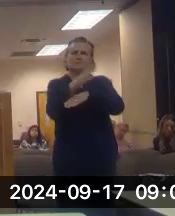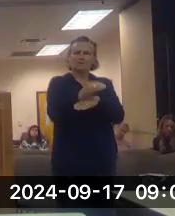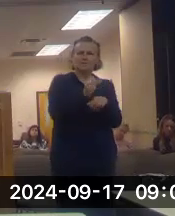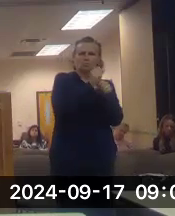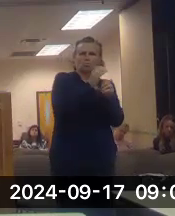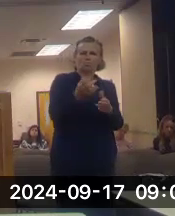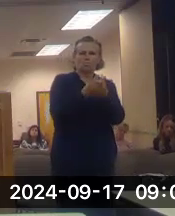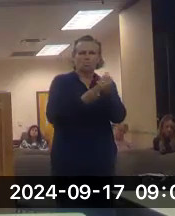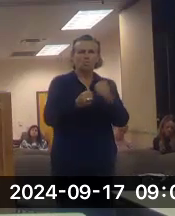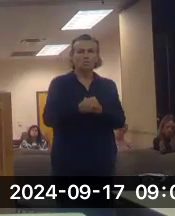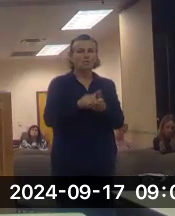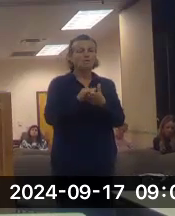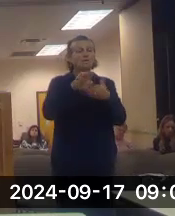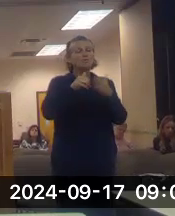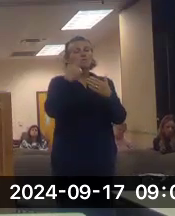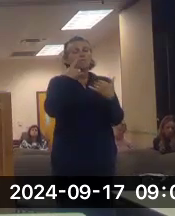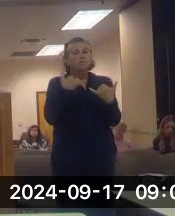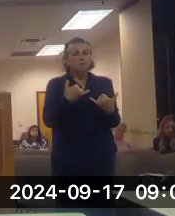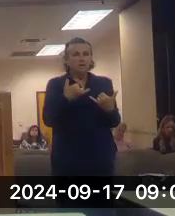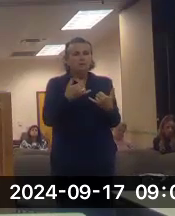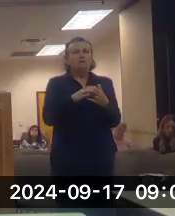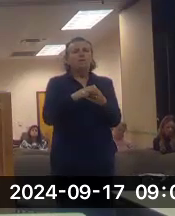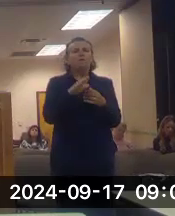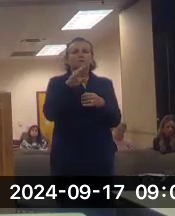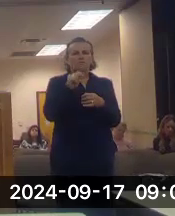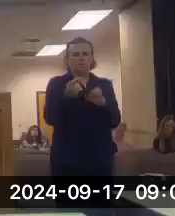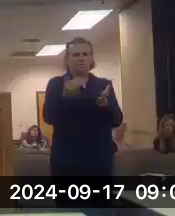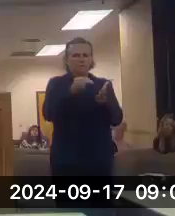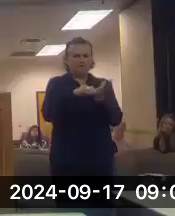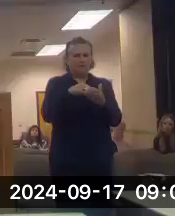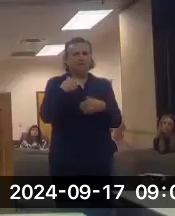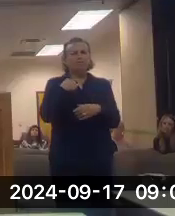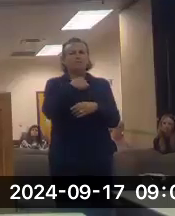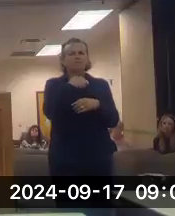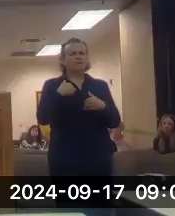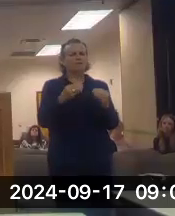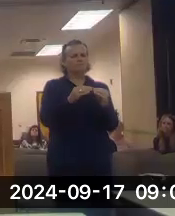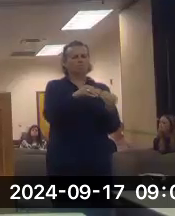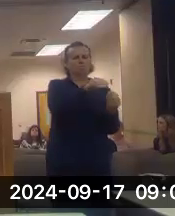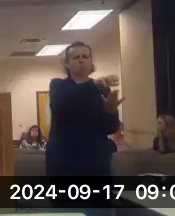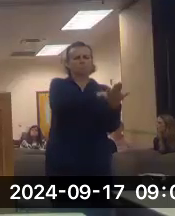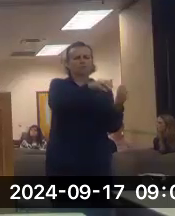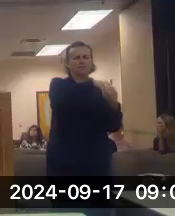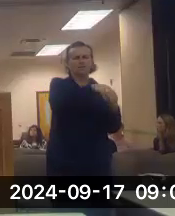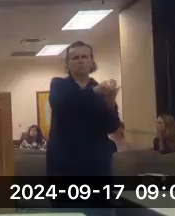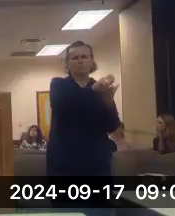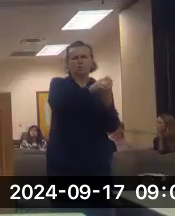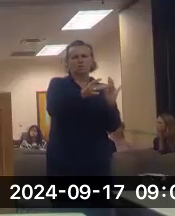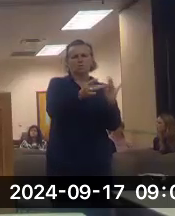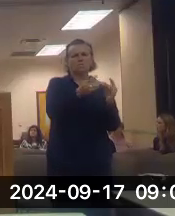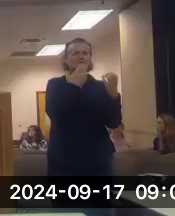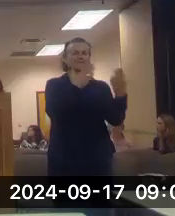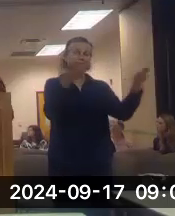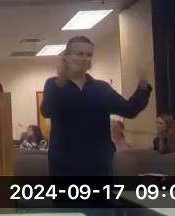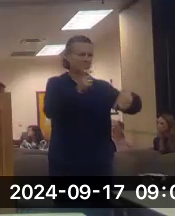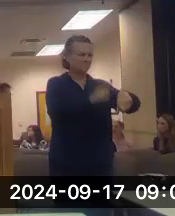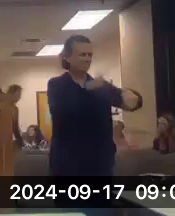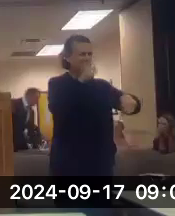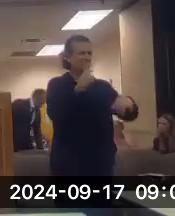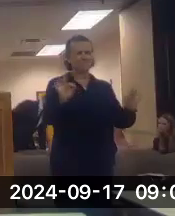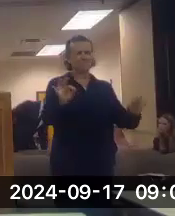Reginald Parson: That's all that I'll talk about today. As I said, there's more in our in depth great comments. Thank you. There we go.